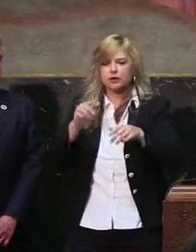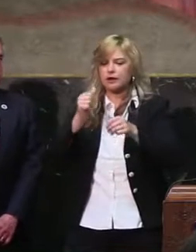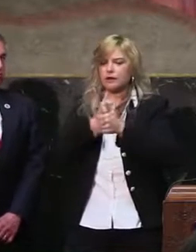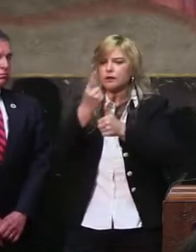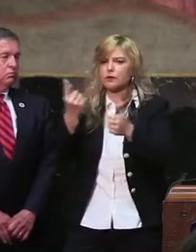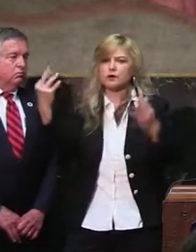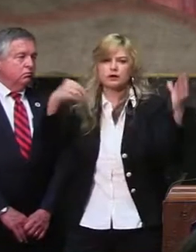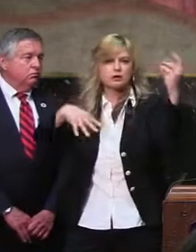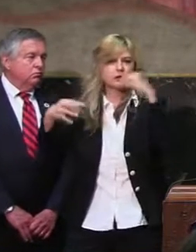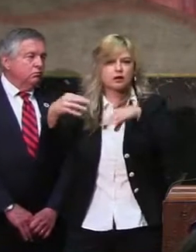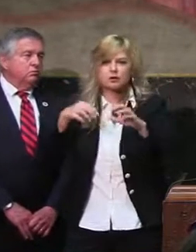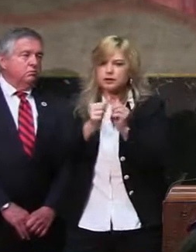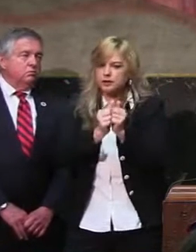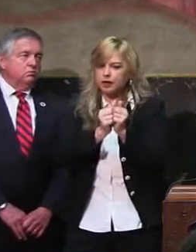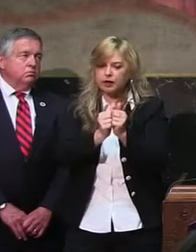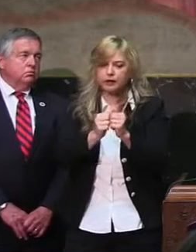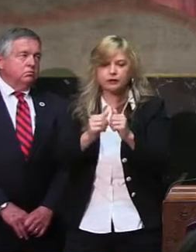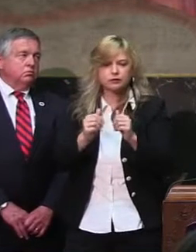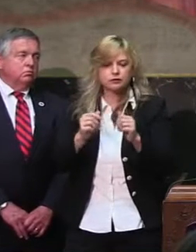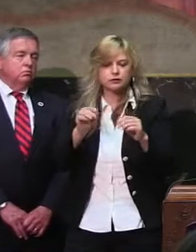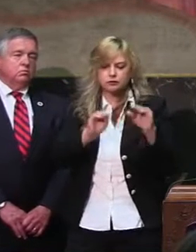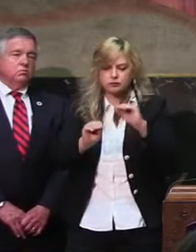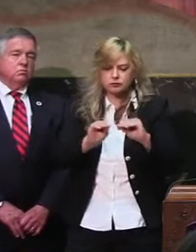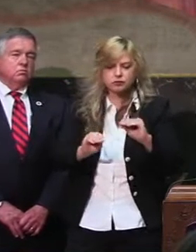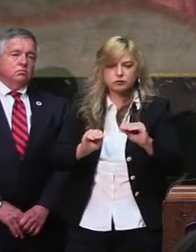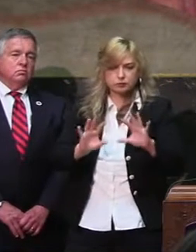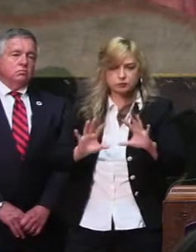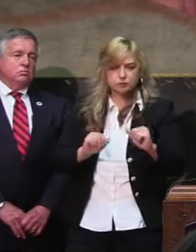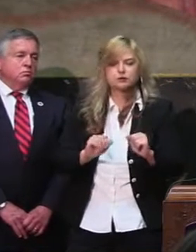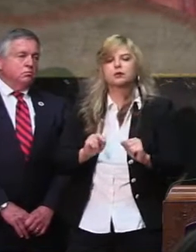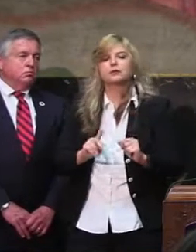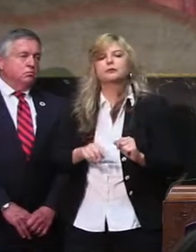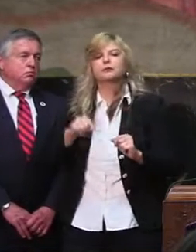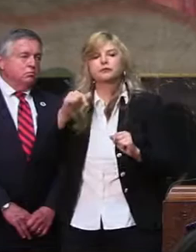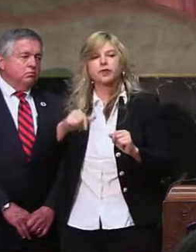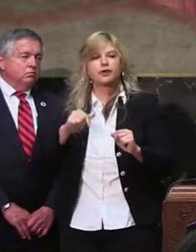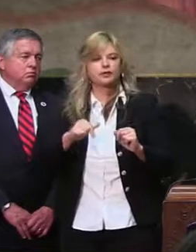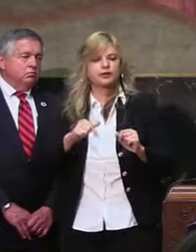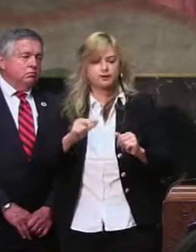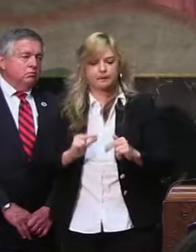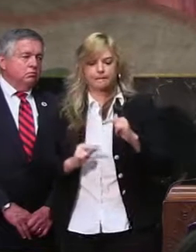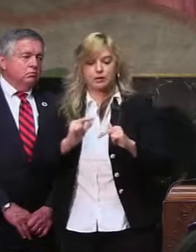together in the first place now this building is driven by a thing called